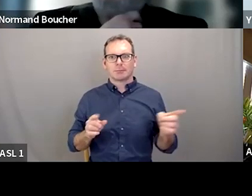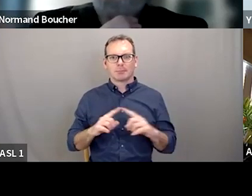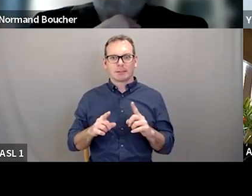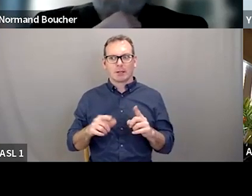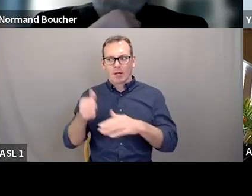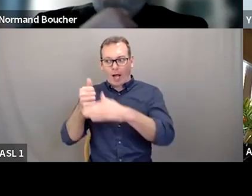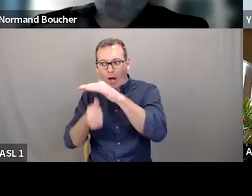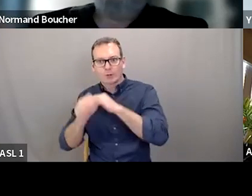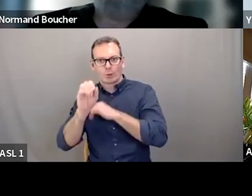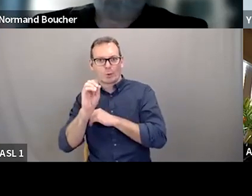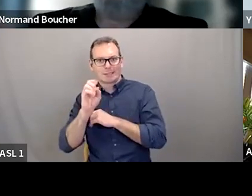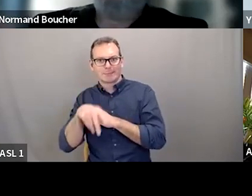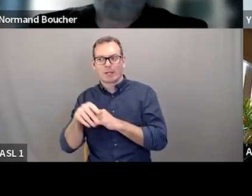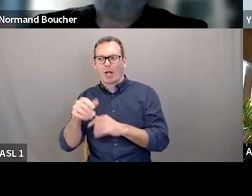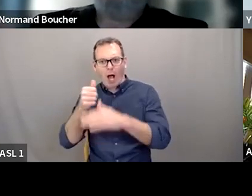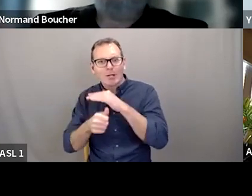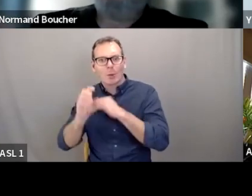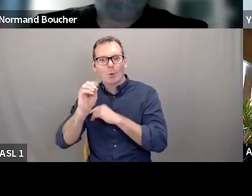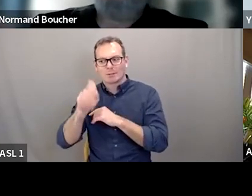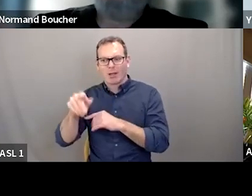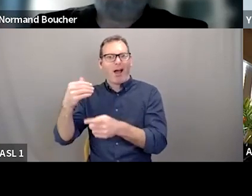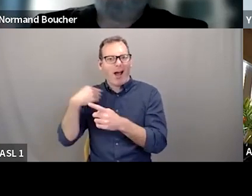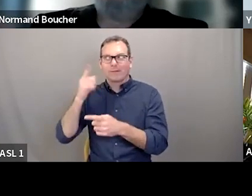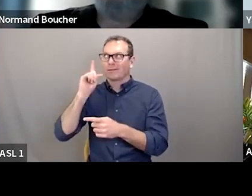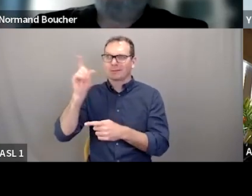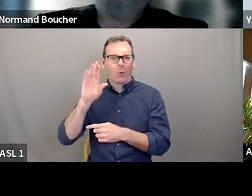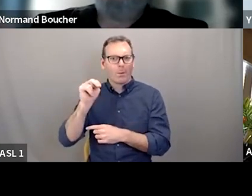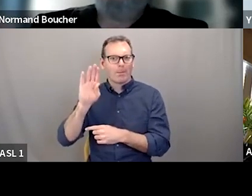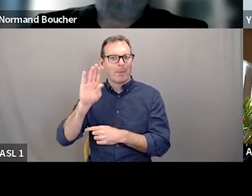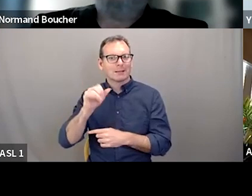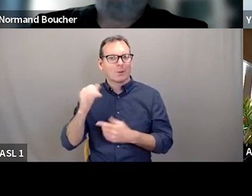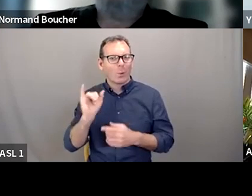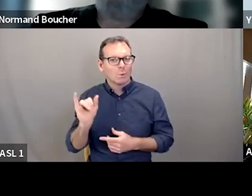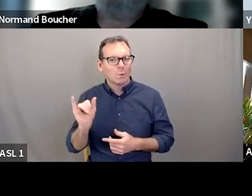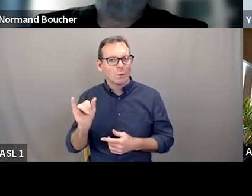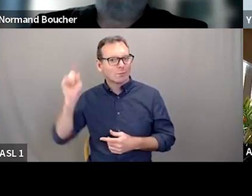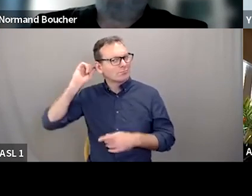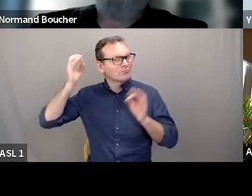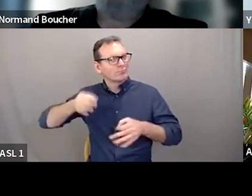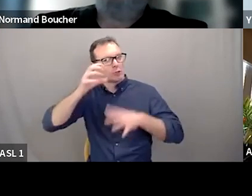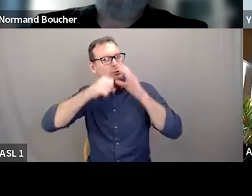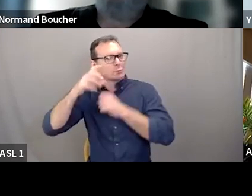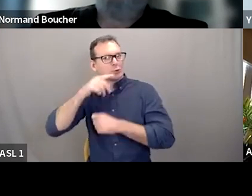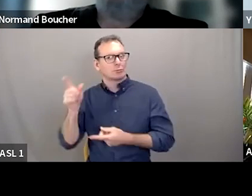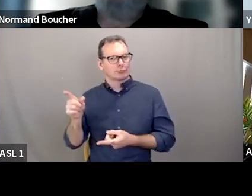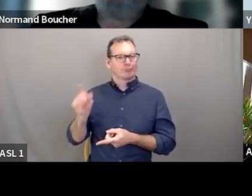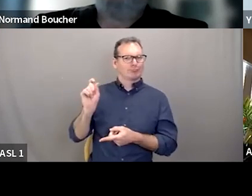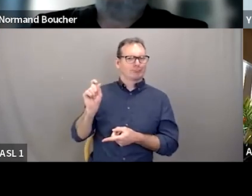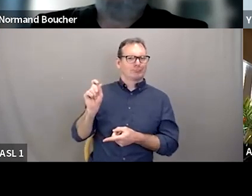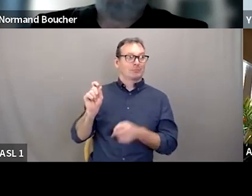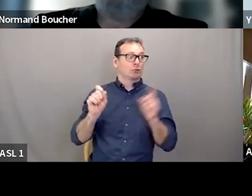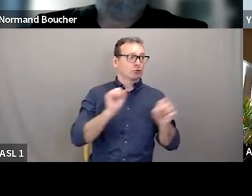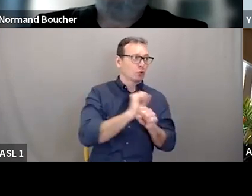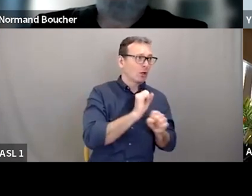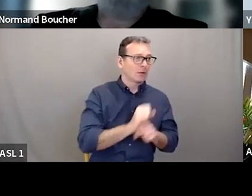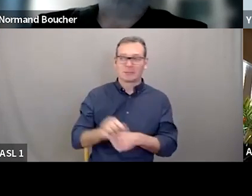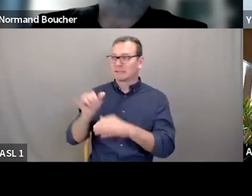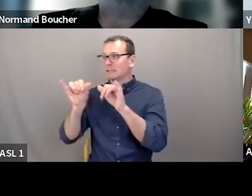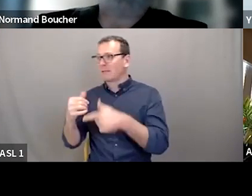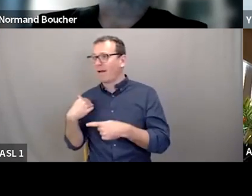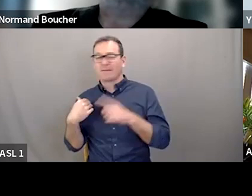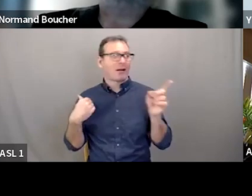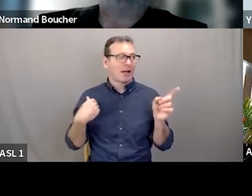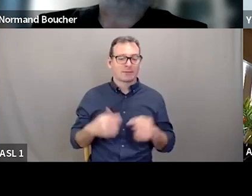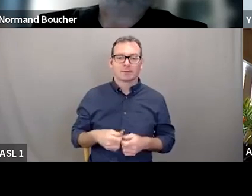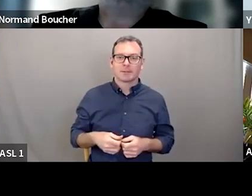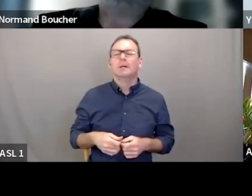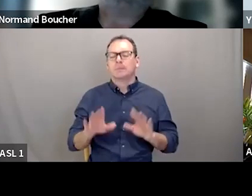to access to the service that they need so there we John wrote this report in the 10 years the